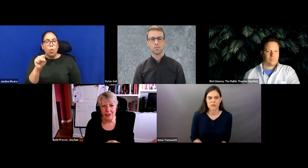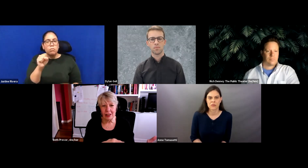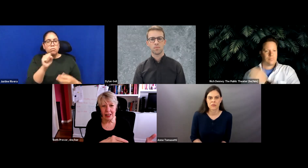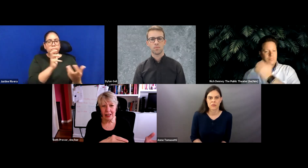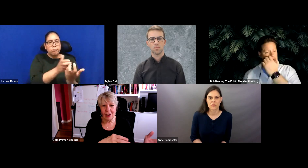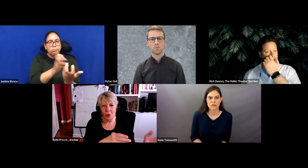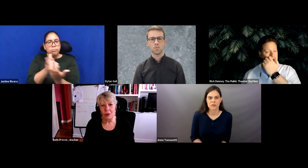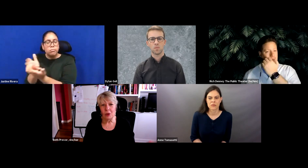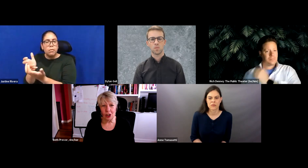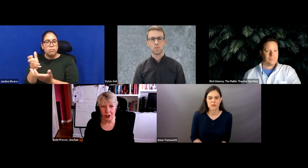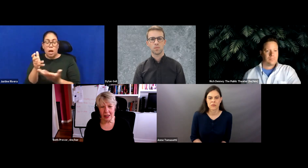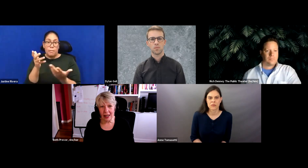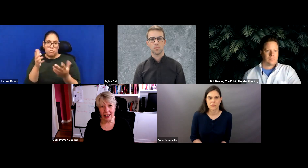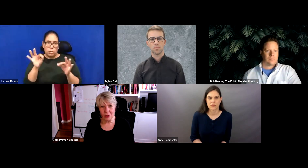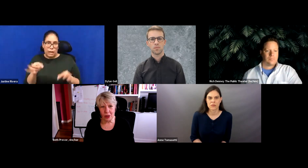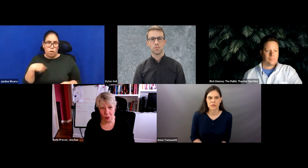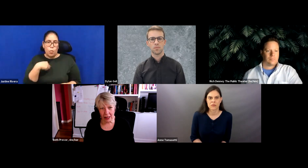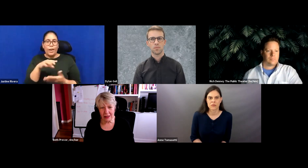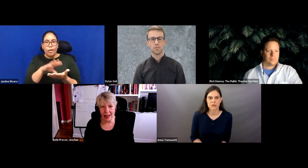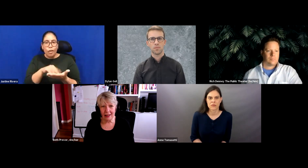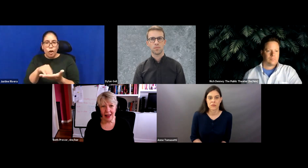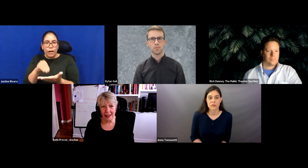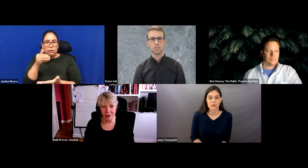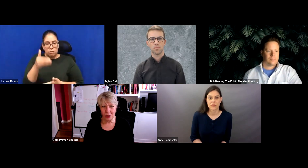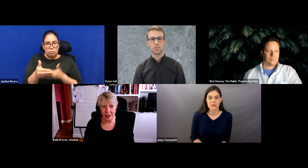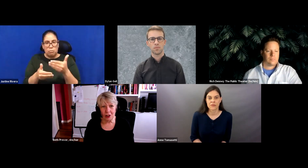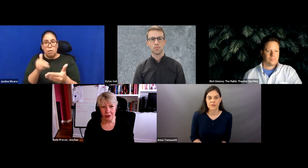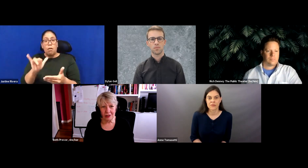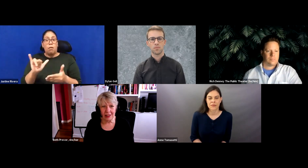definitely, we were learning as we went. And as we learned